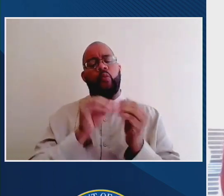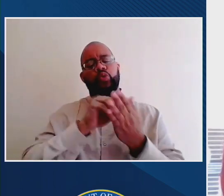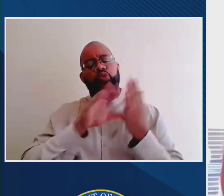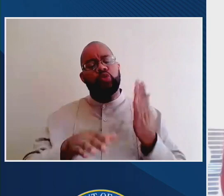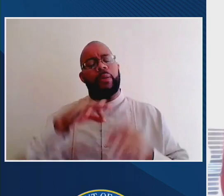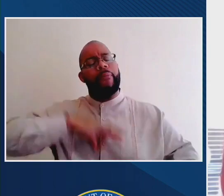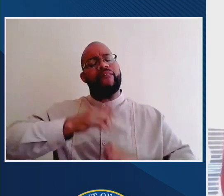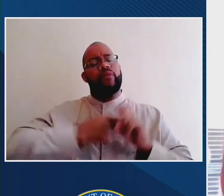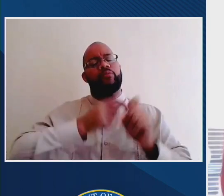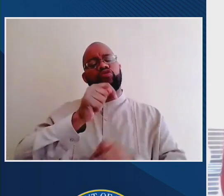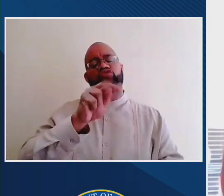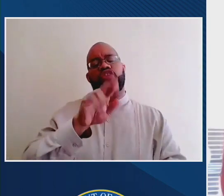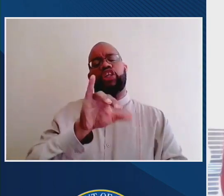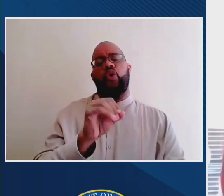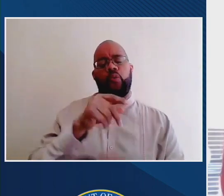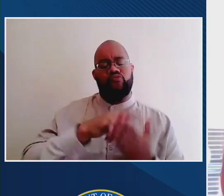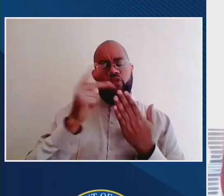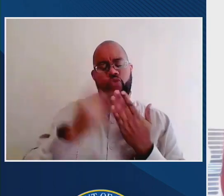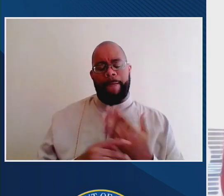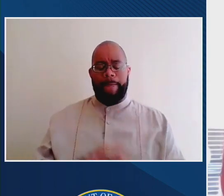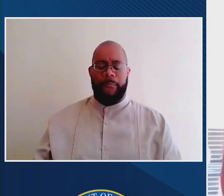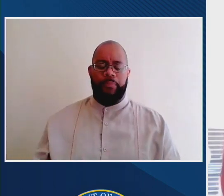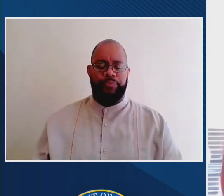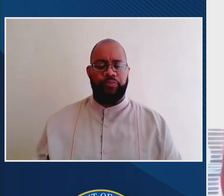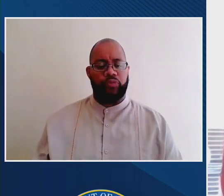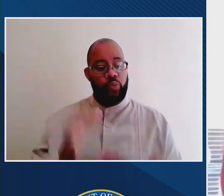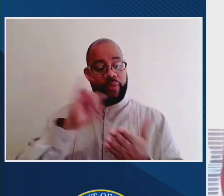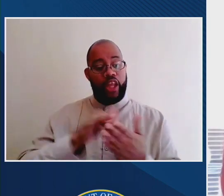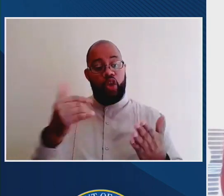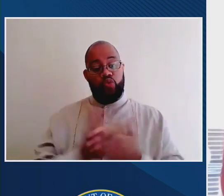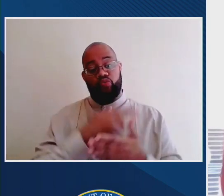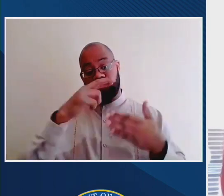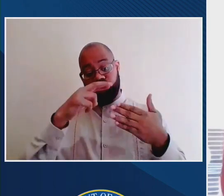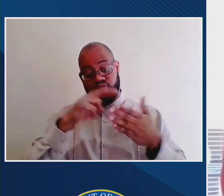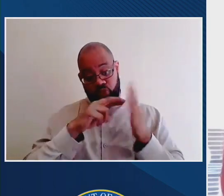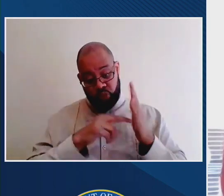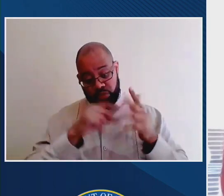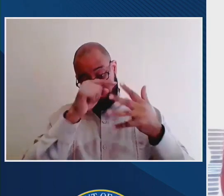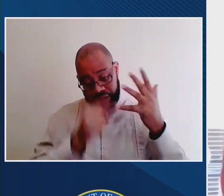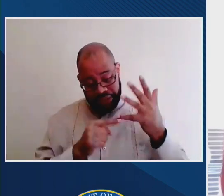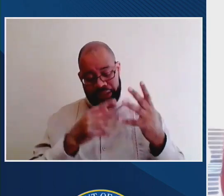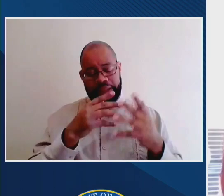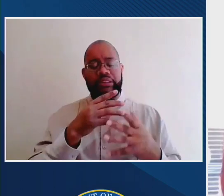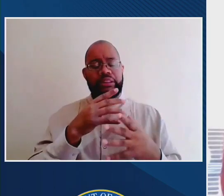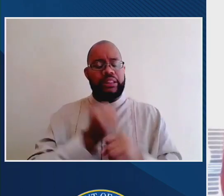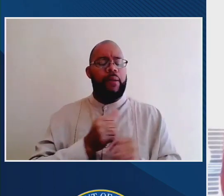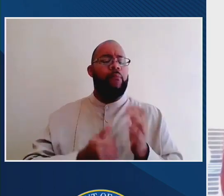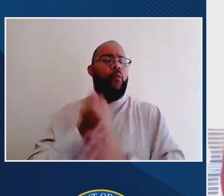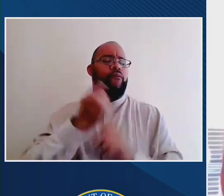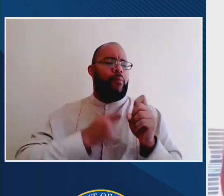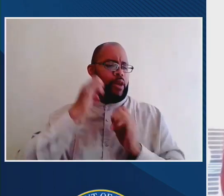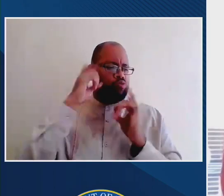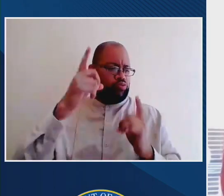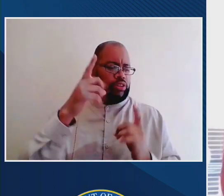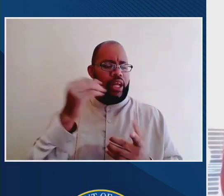programs. We hope that these new regulations will help students get the most from their education and from the Federal investment in college